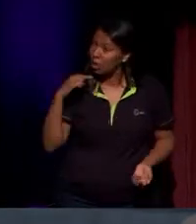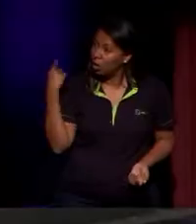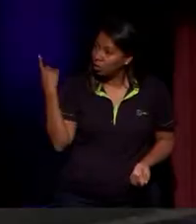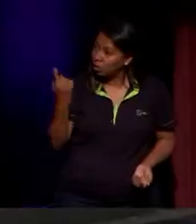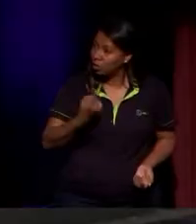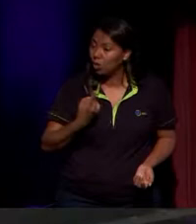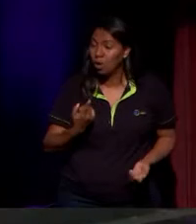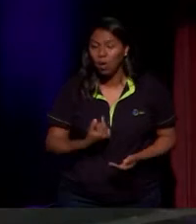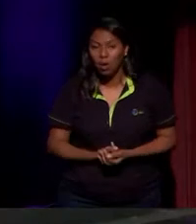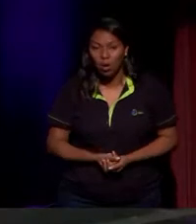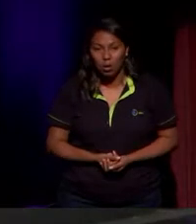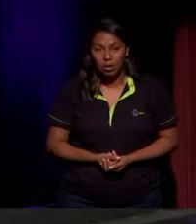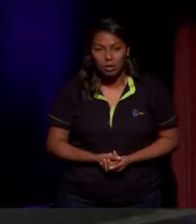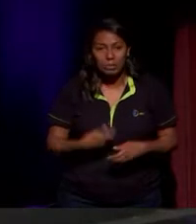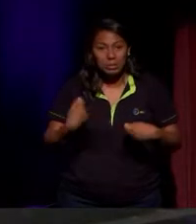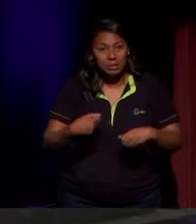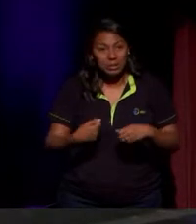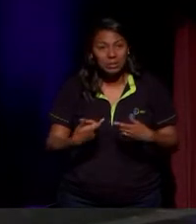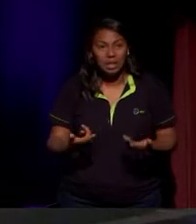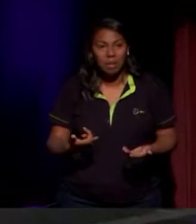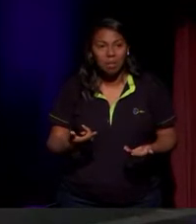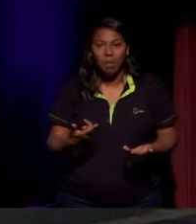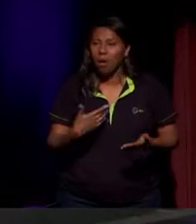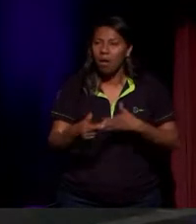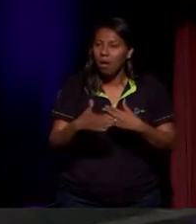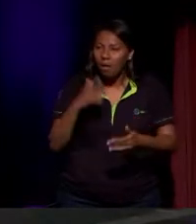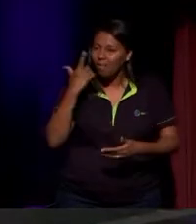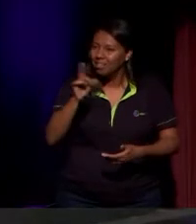what we struggle for and It has to be a permanent fight.